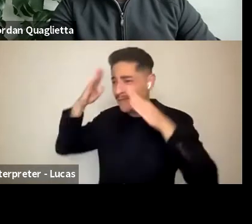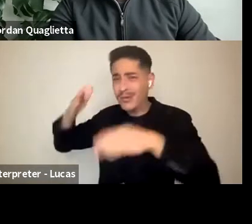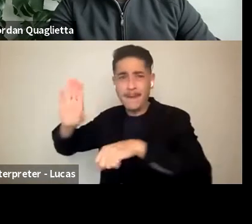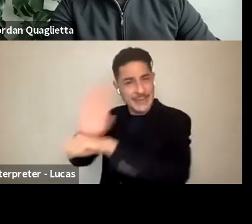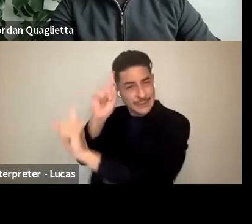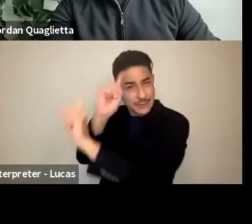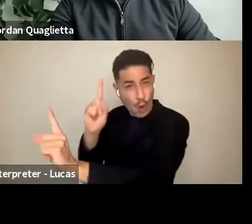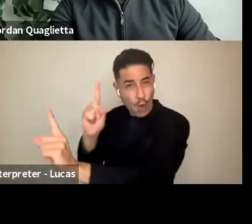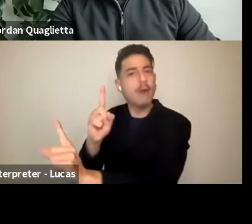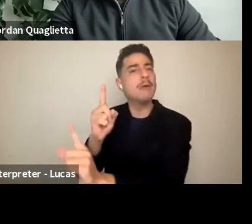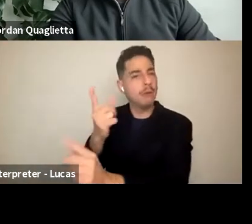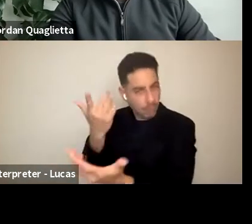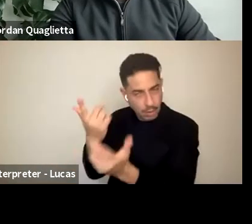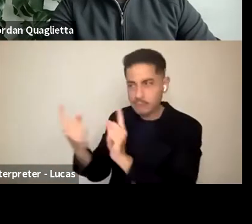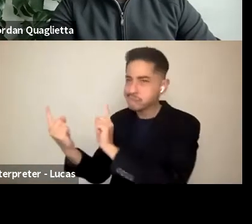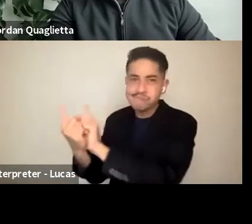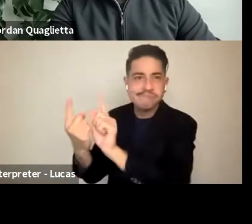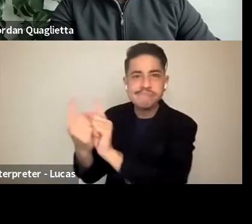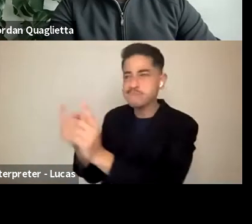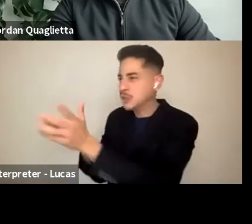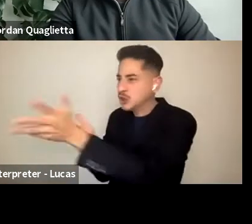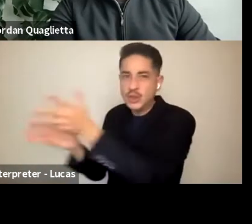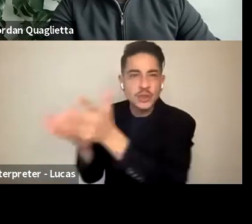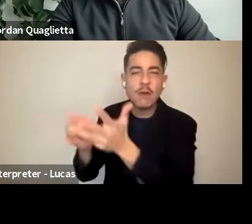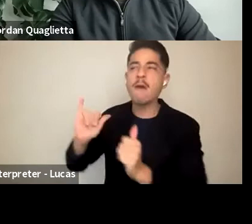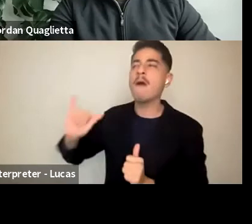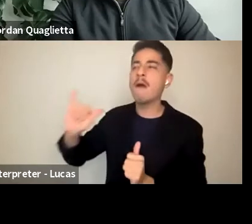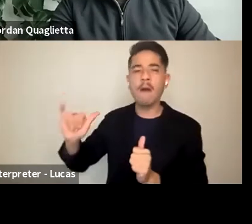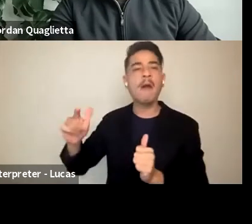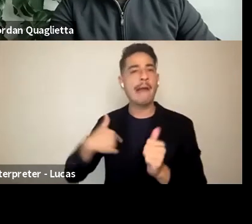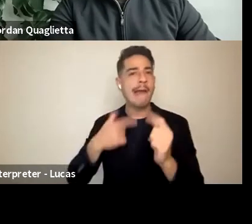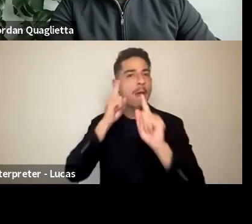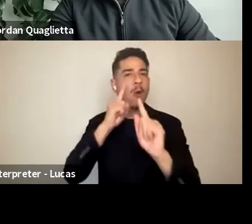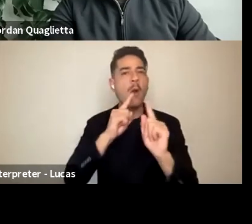of the enterprise so that you can then prioritize what you found in the audit.